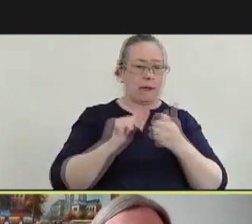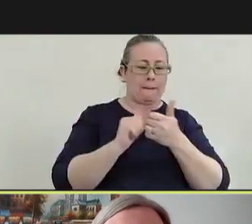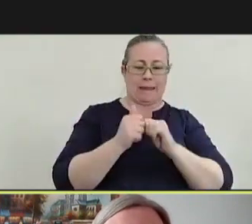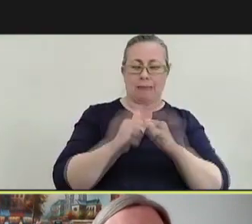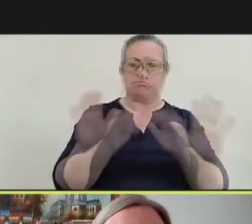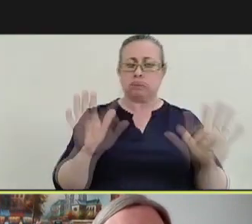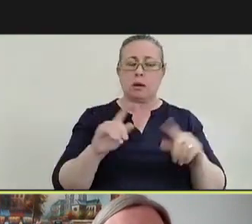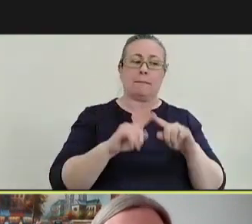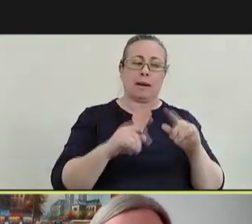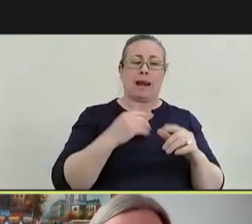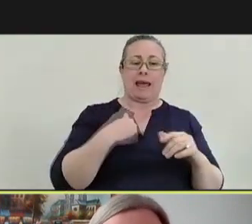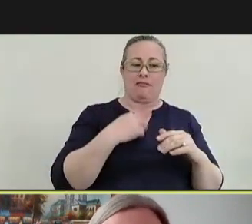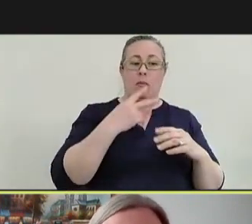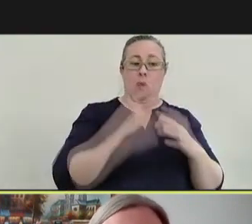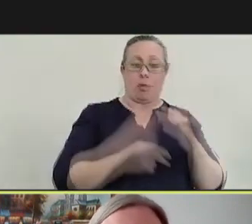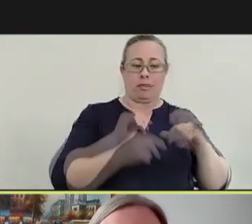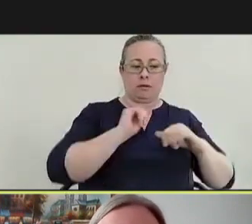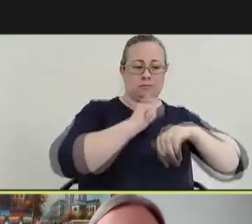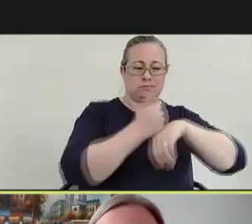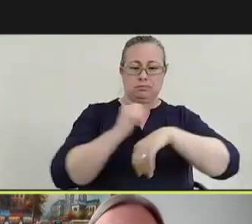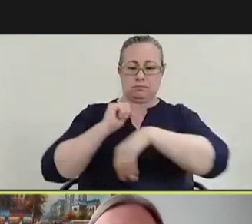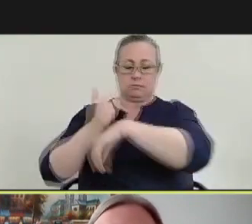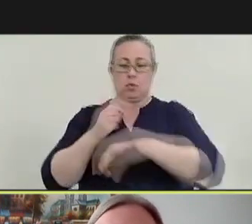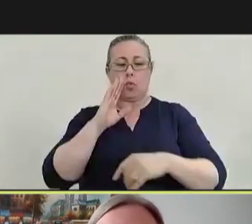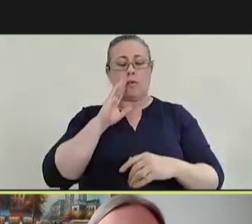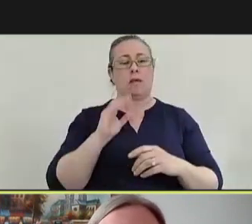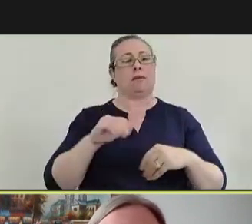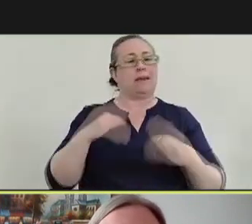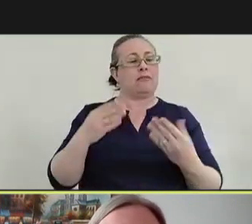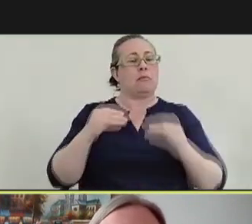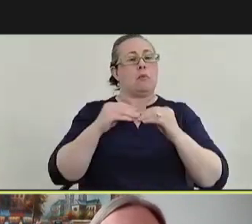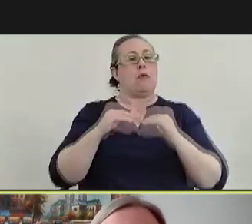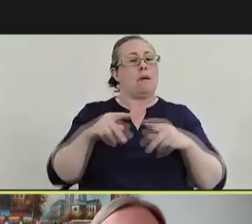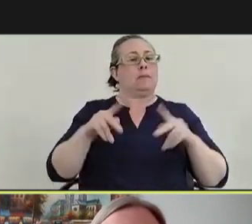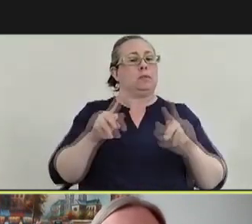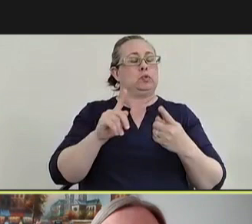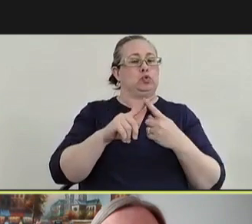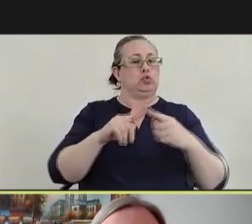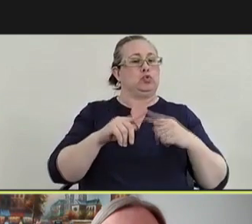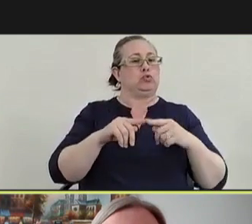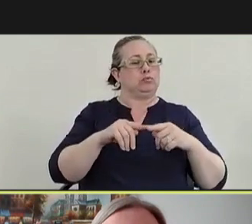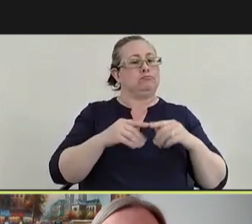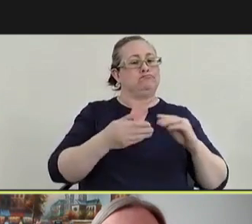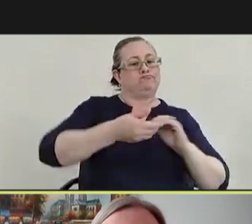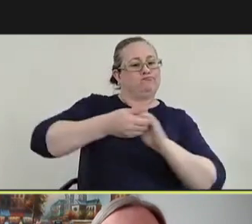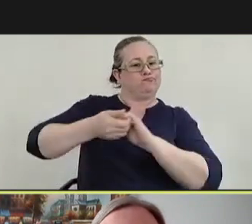and the staff and the delivery systems in these facilities. Next slide. Thanks